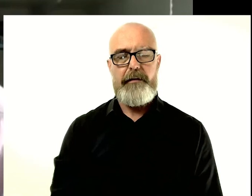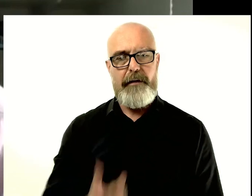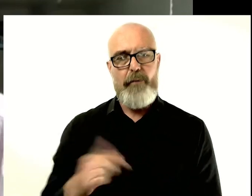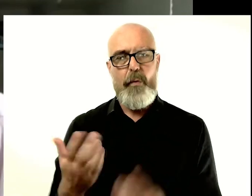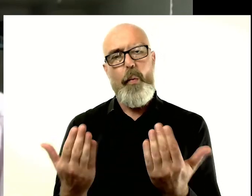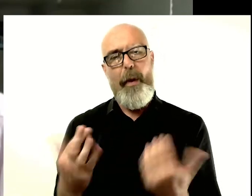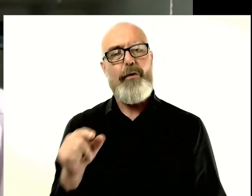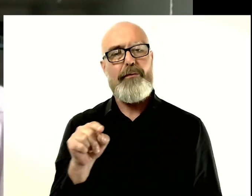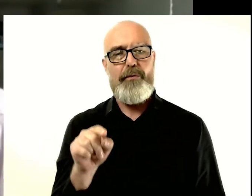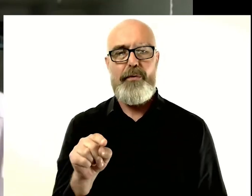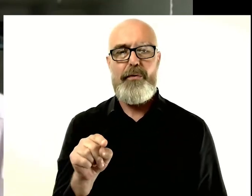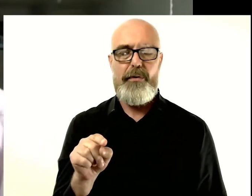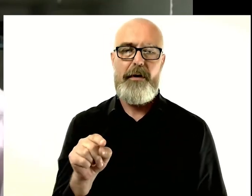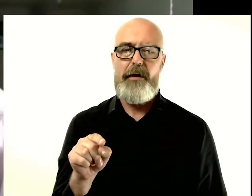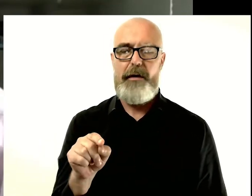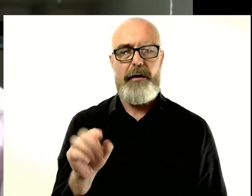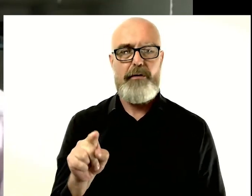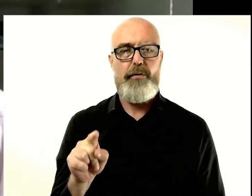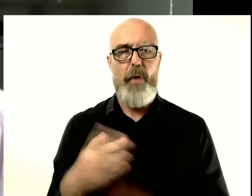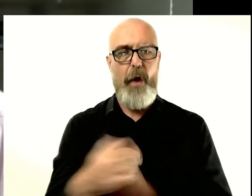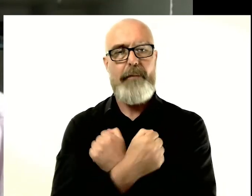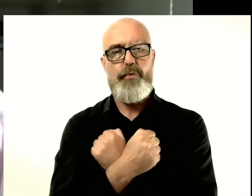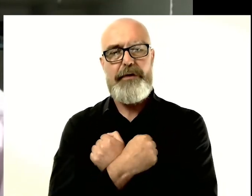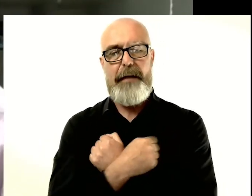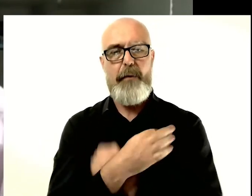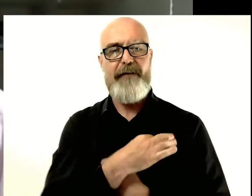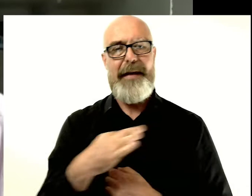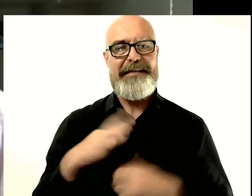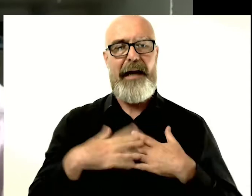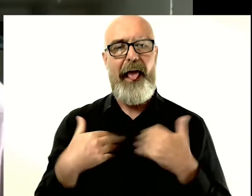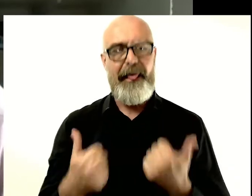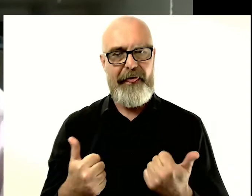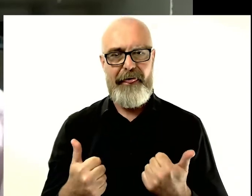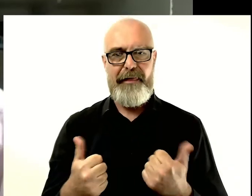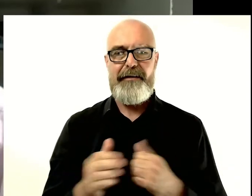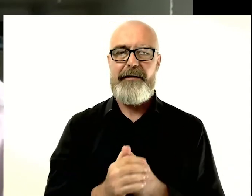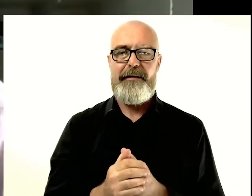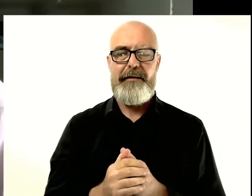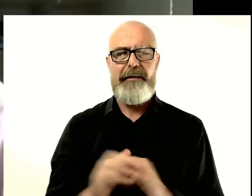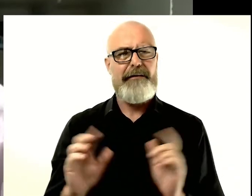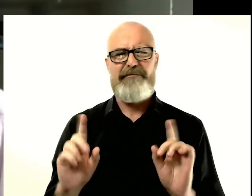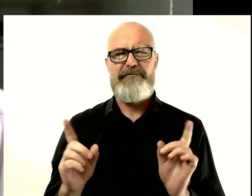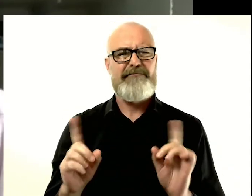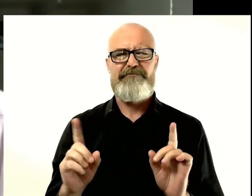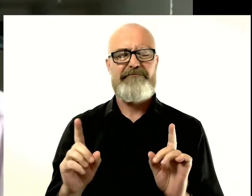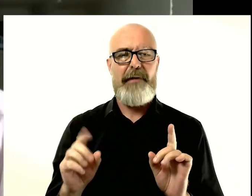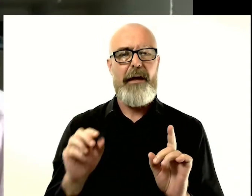um I welcome you on welcoming you on behalf of the Museum of